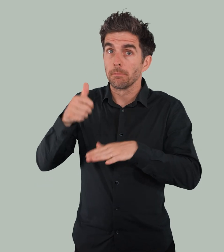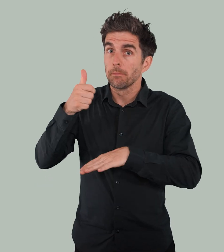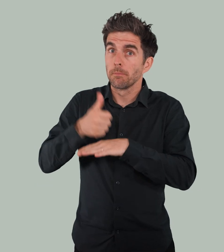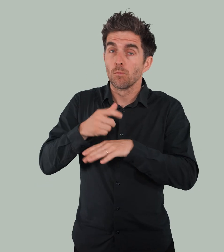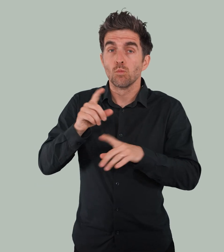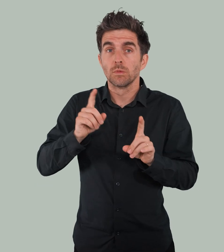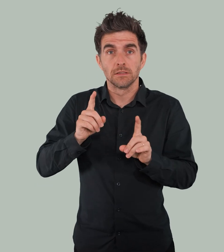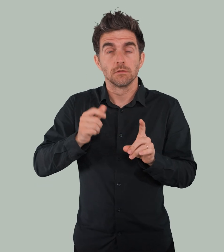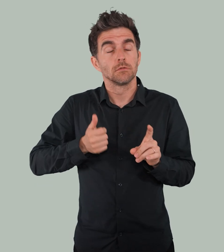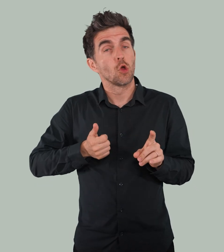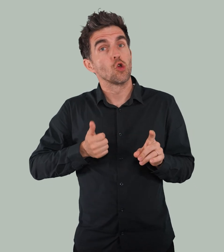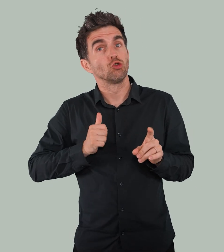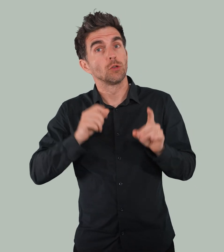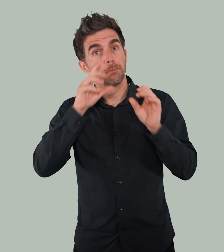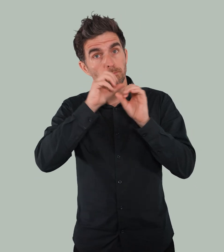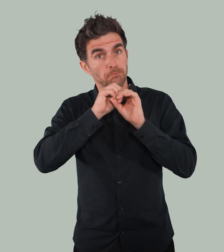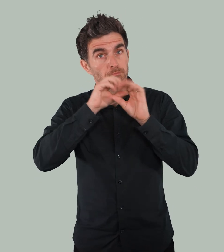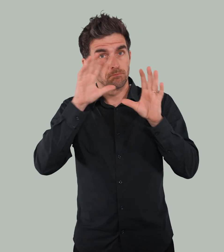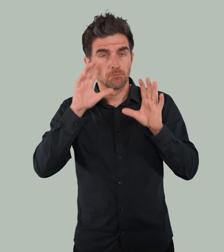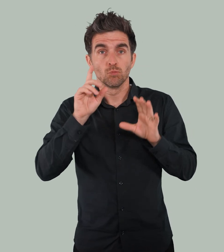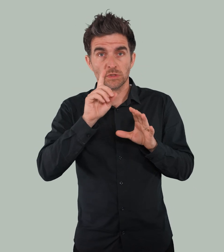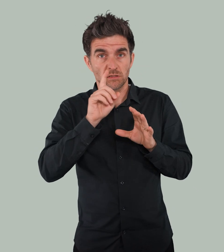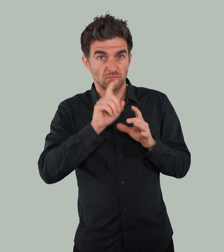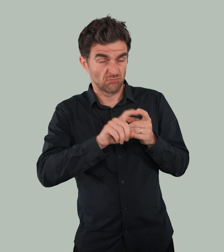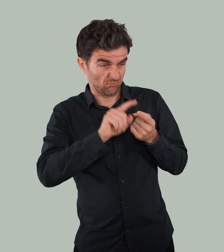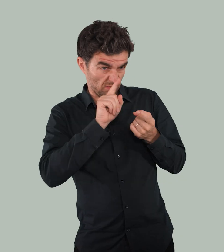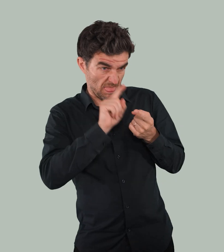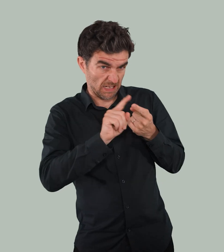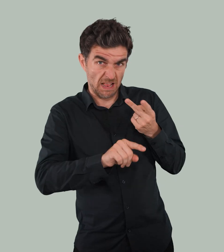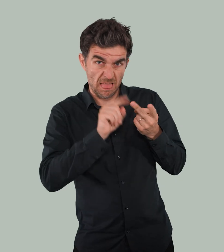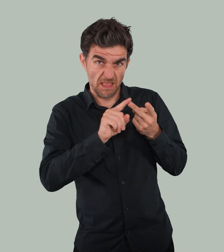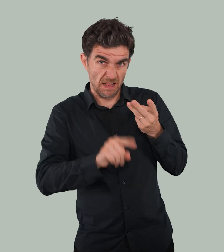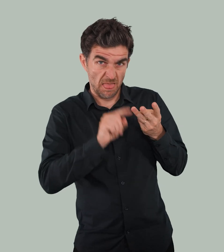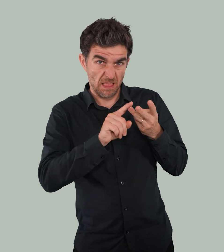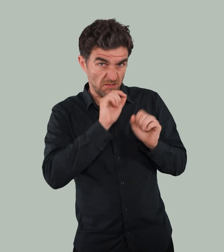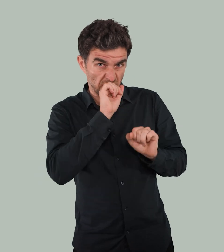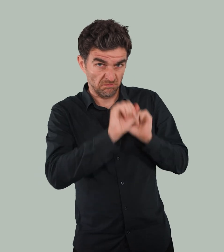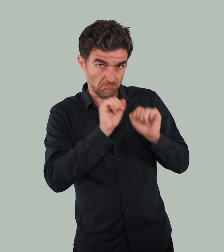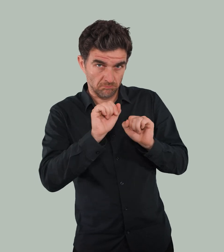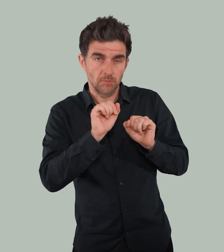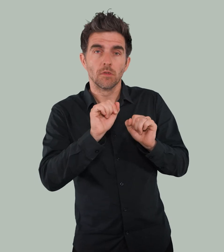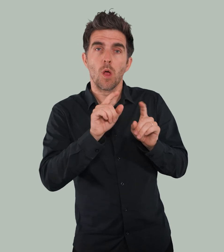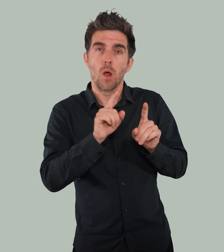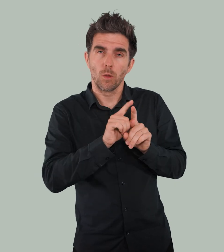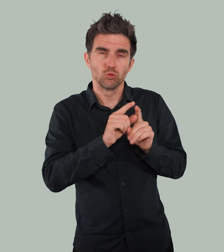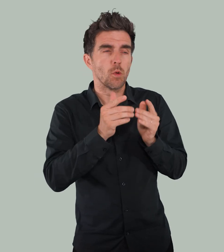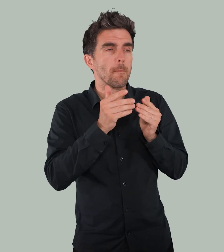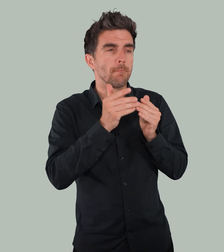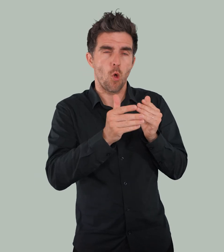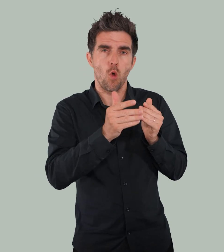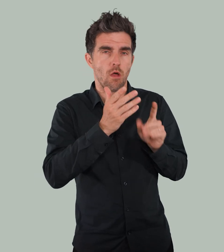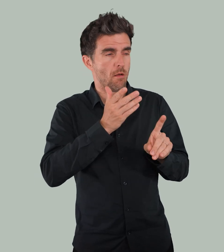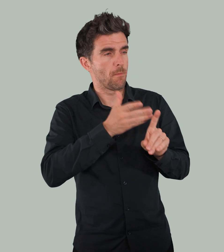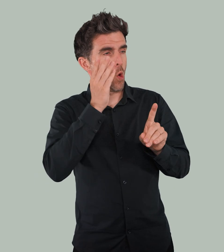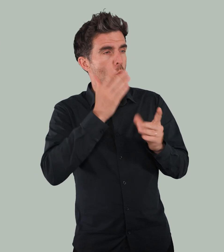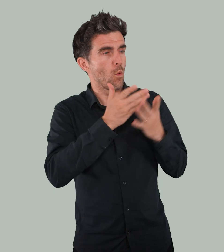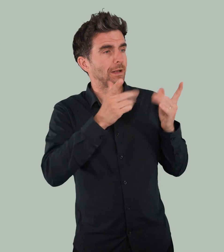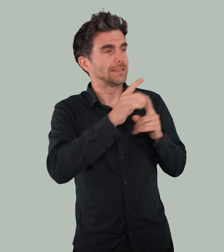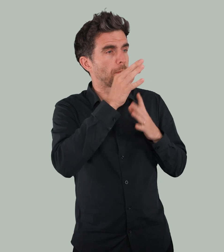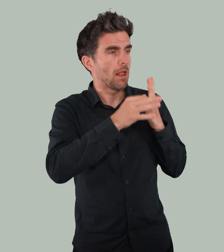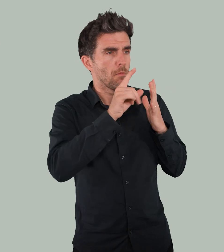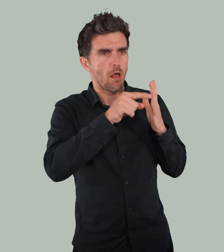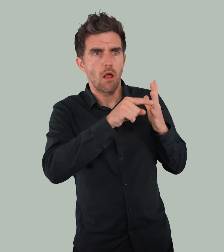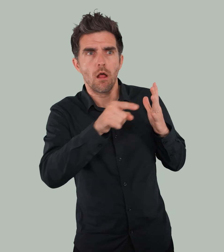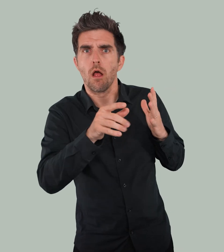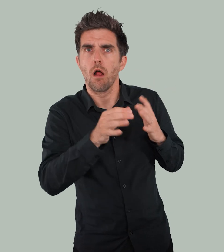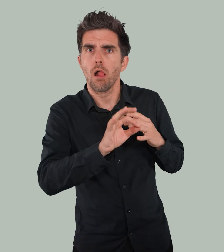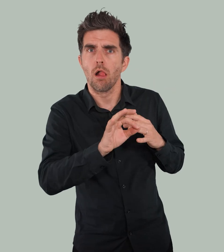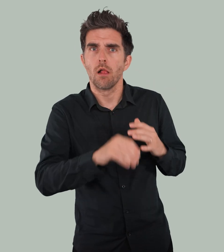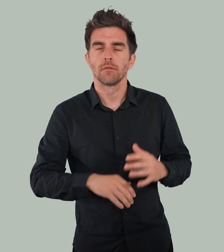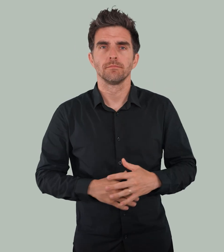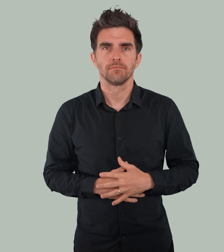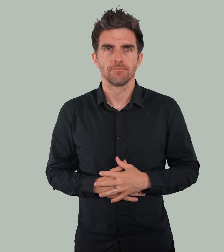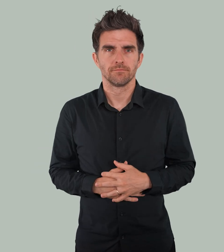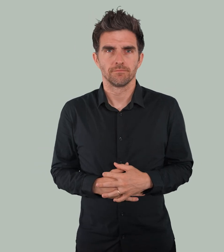based on assumptions about stable, single conditions and more visible forms of disability.